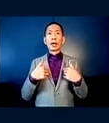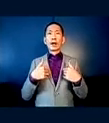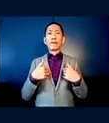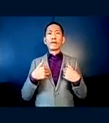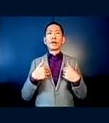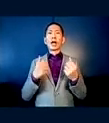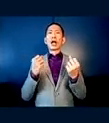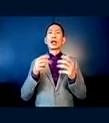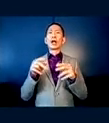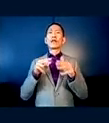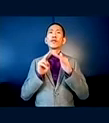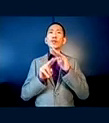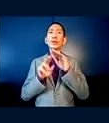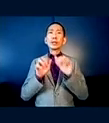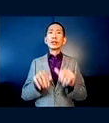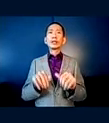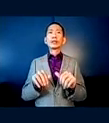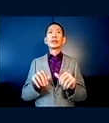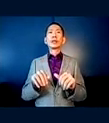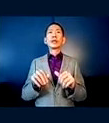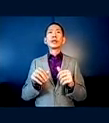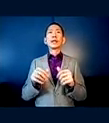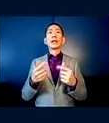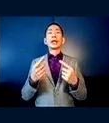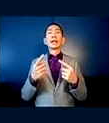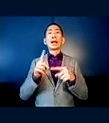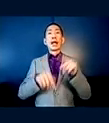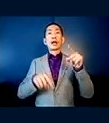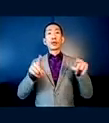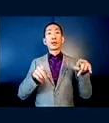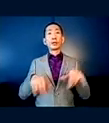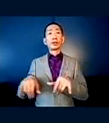SLIDE IS THAT THERE IS A TURN OF PREDICTABLE HETEROGENEITY IN